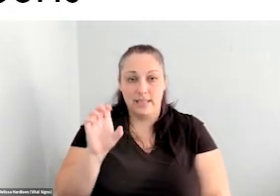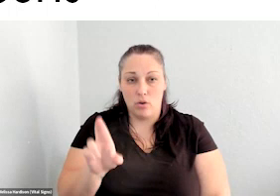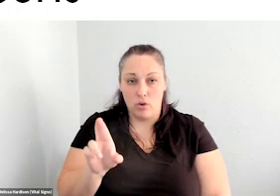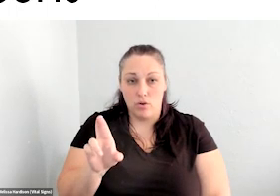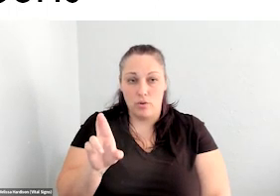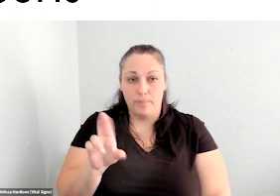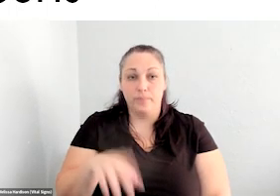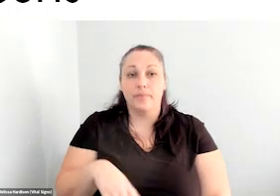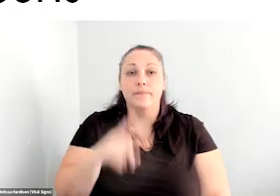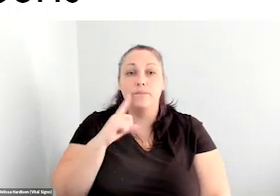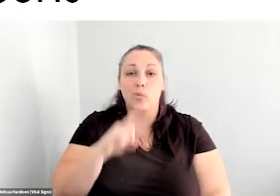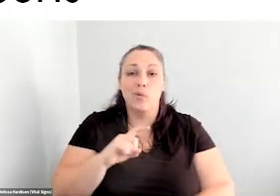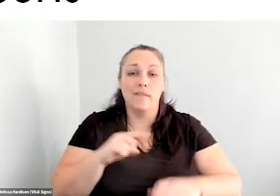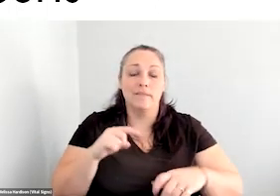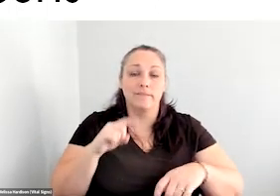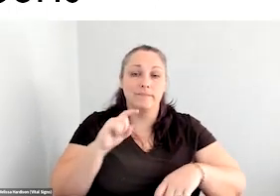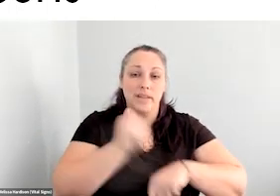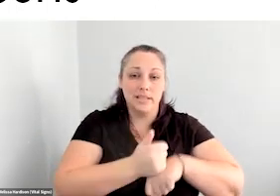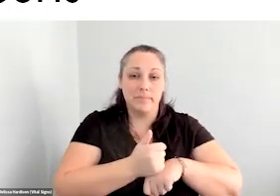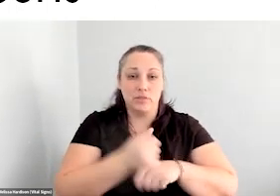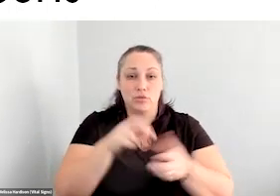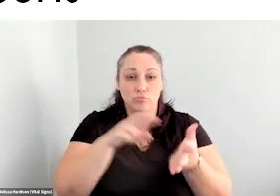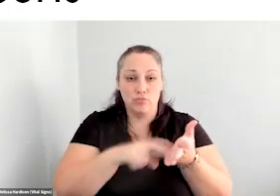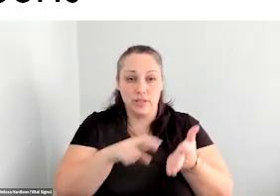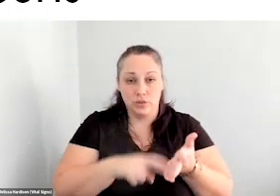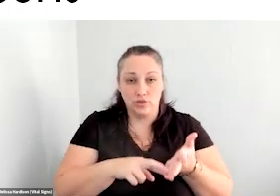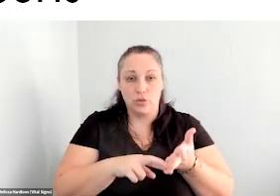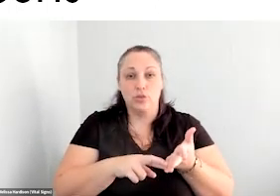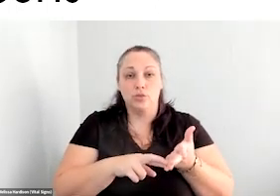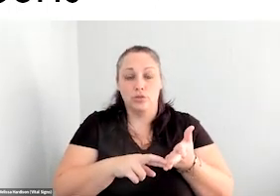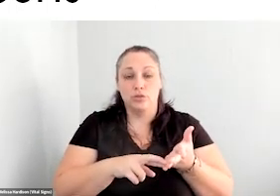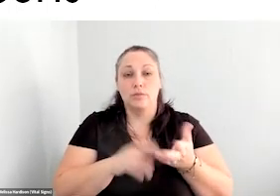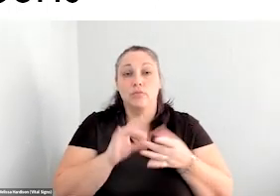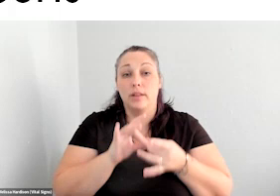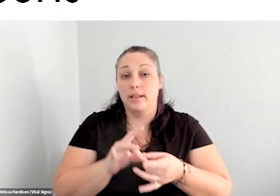or more of the three research tracks: research on STEM learning and learning environments,